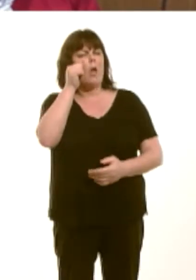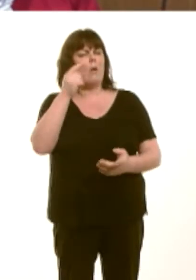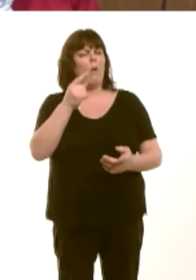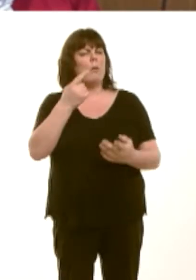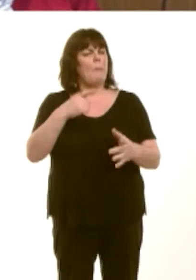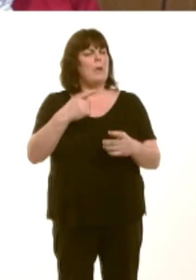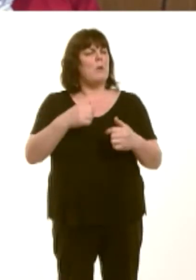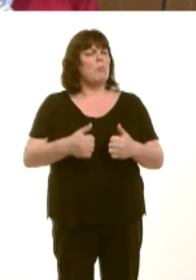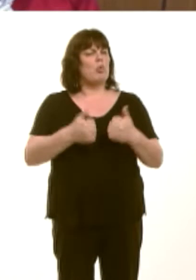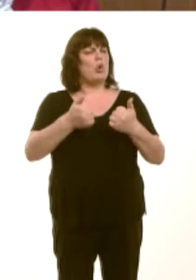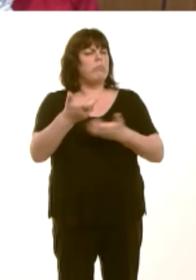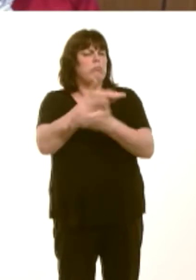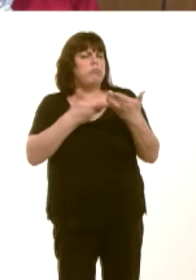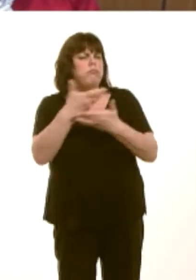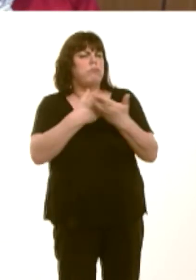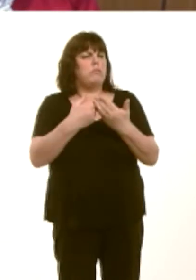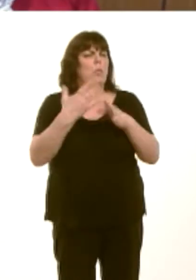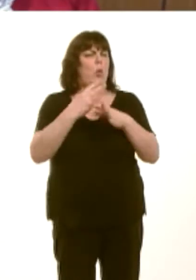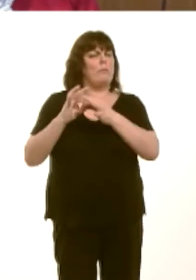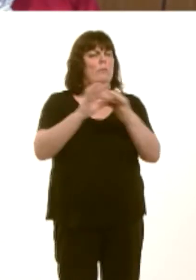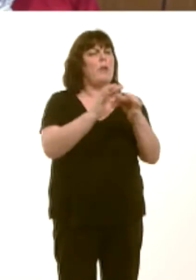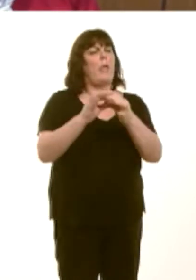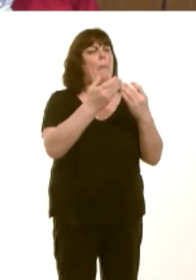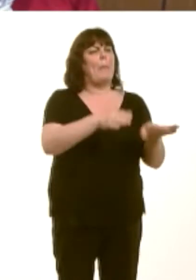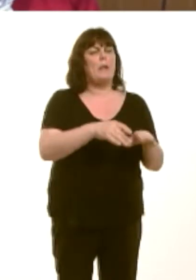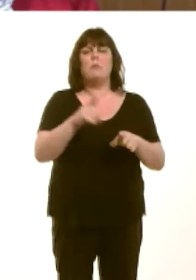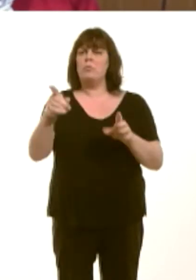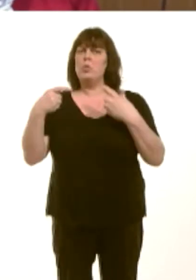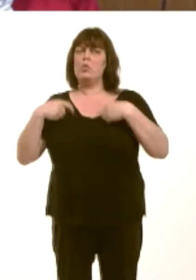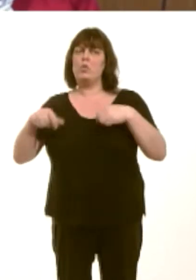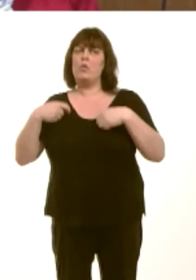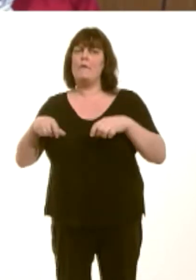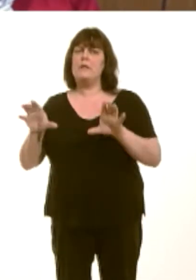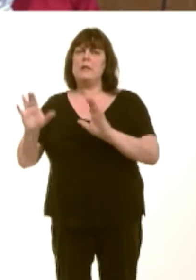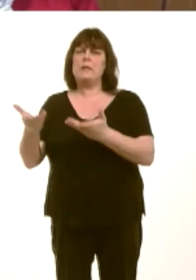As far as social services are concerned, then, obviously, there must be co-operation between